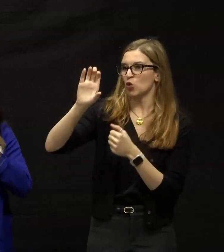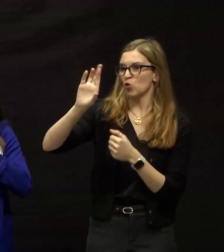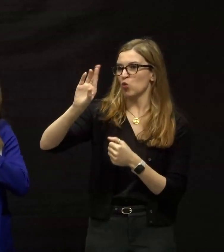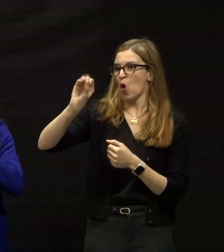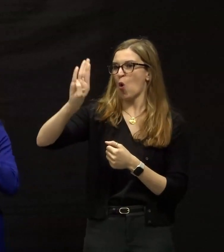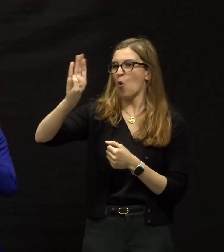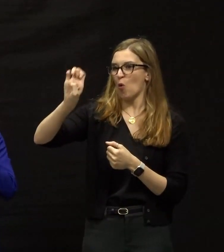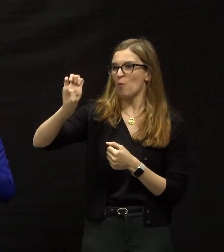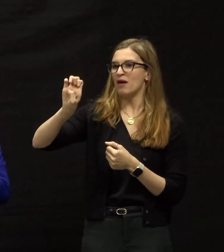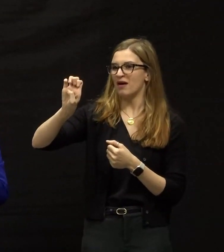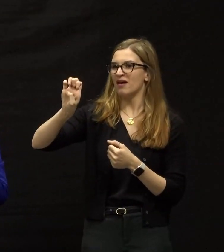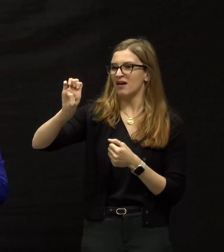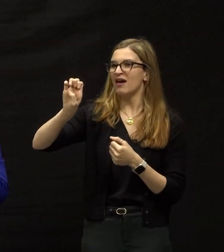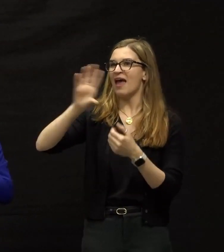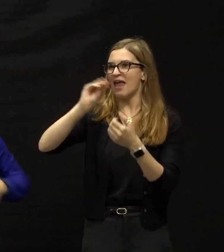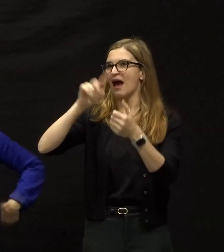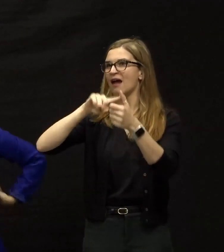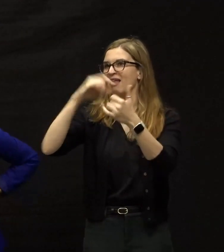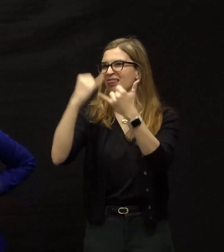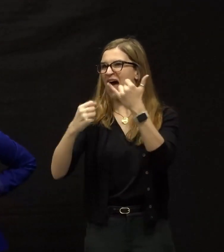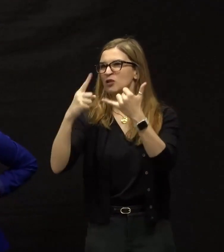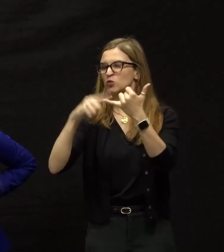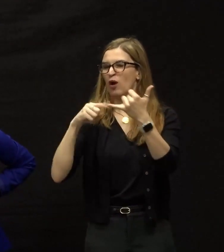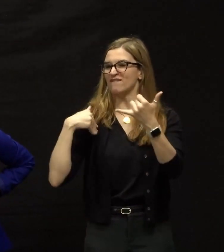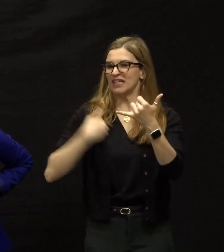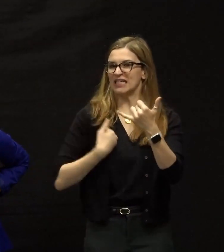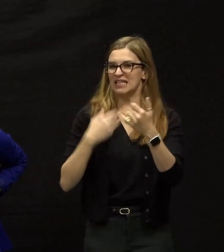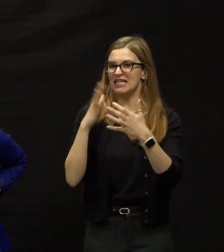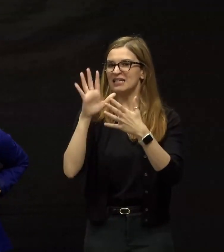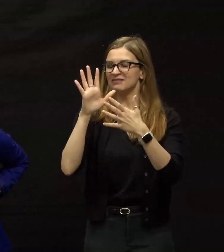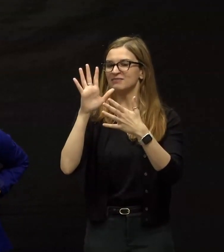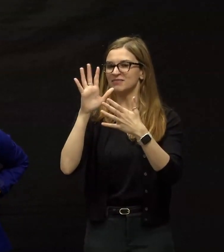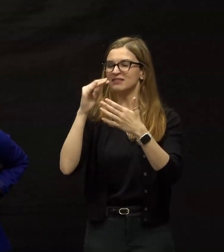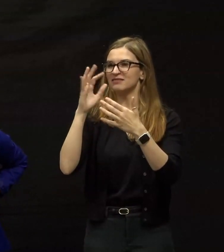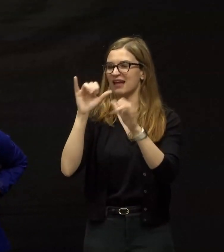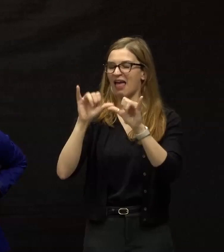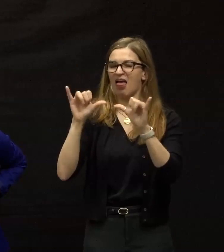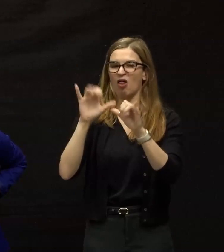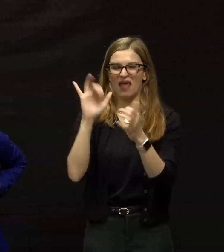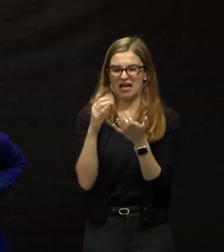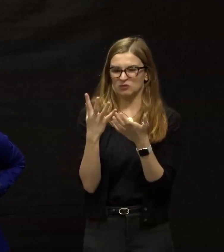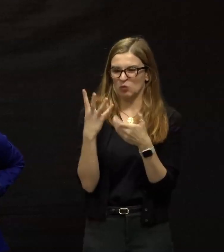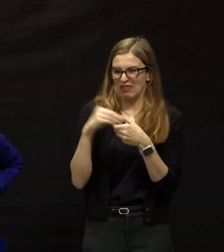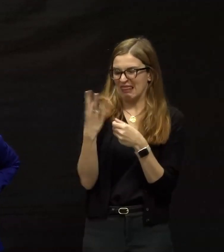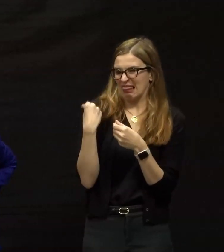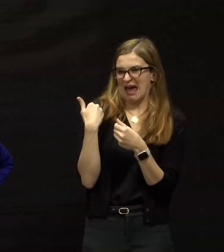I would say the first CROBE and then the final one, the fatigue assessments,